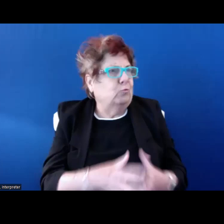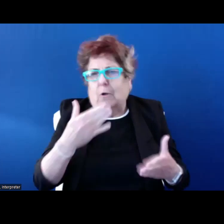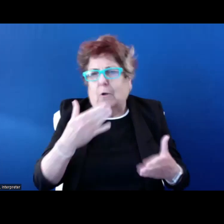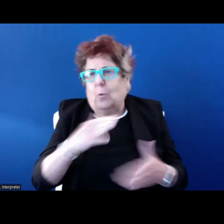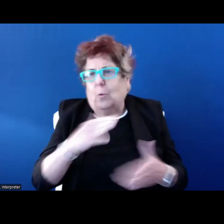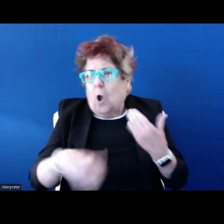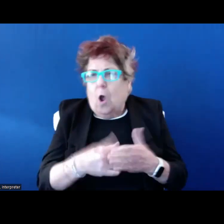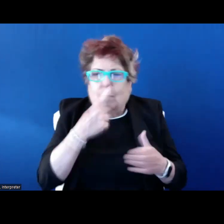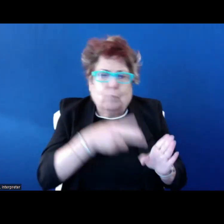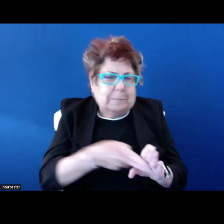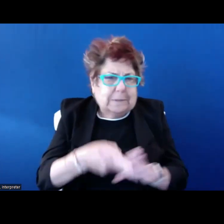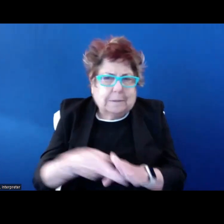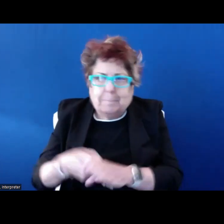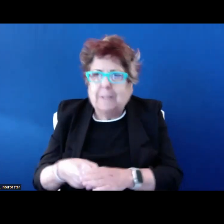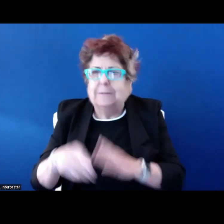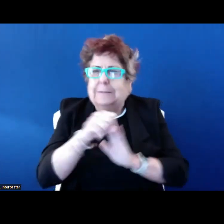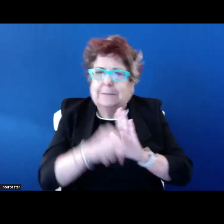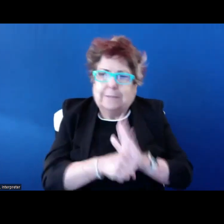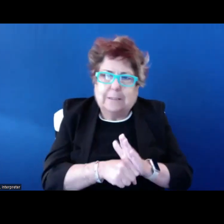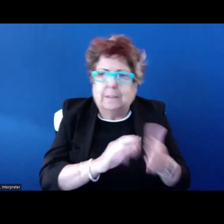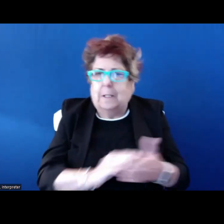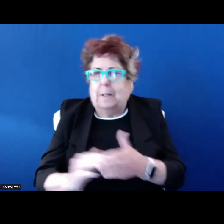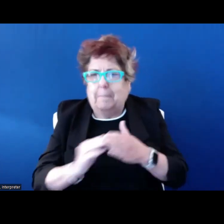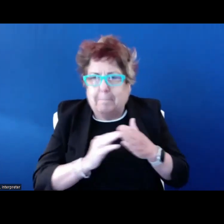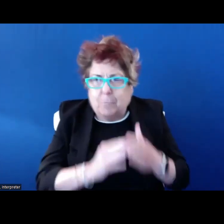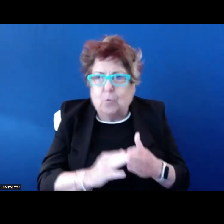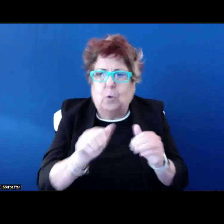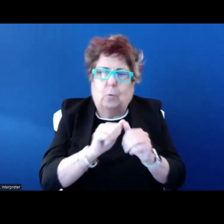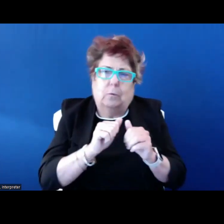community-based organizations, agencies, advocates, and